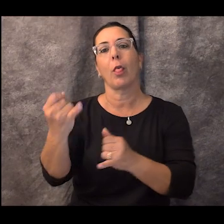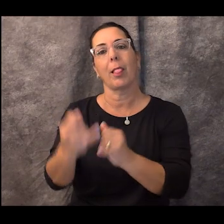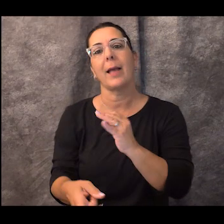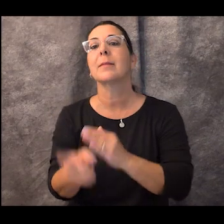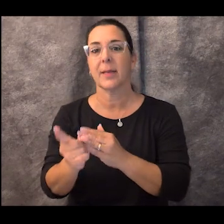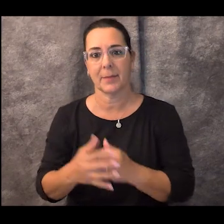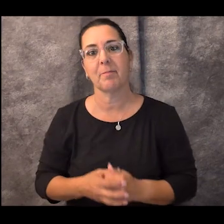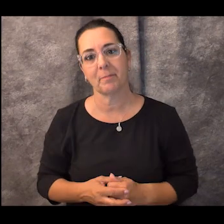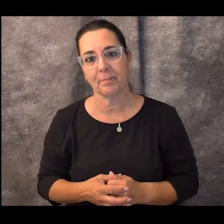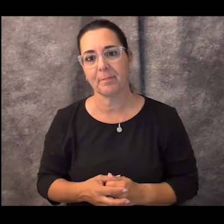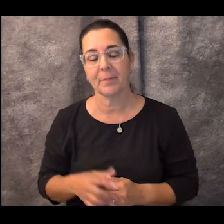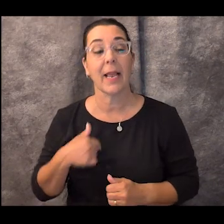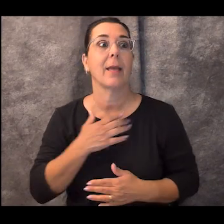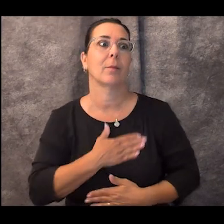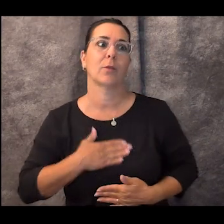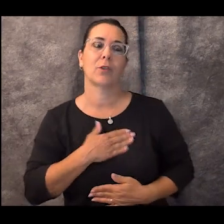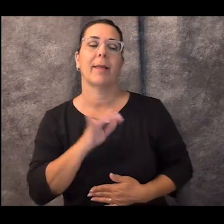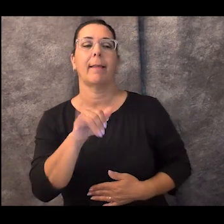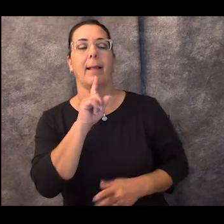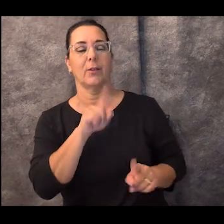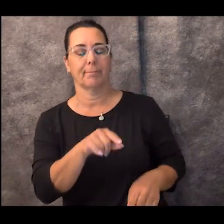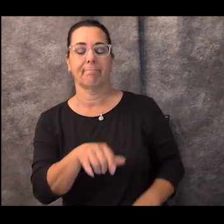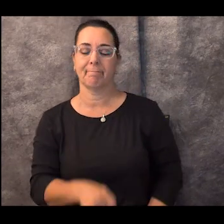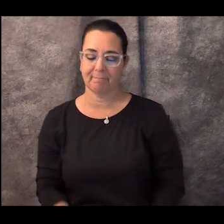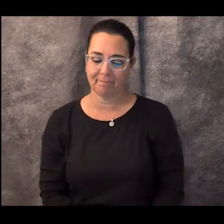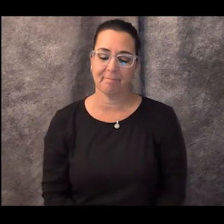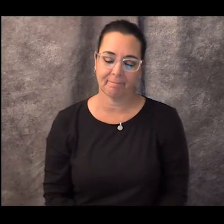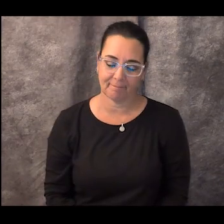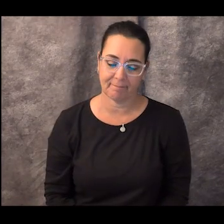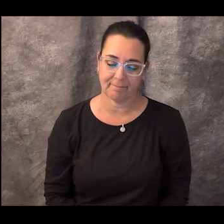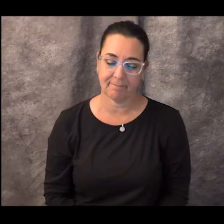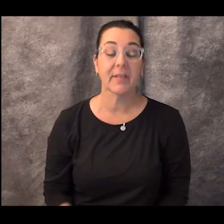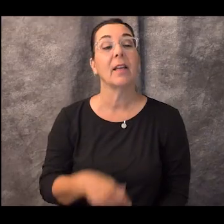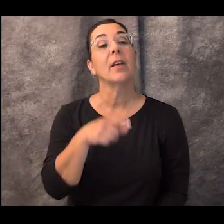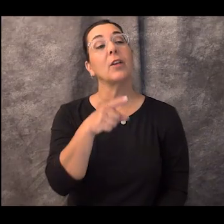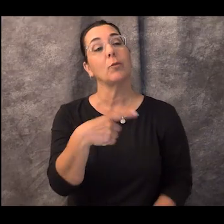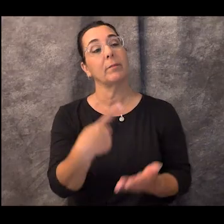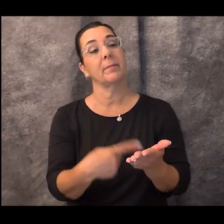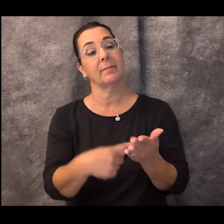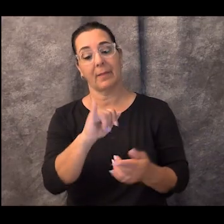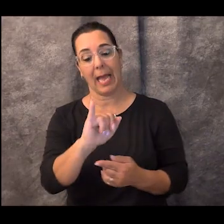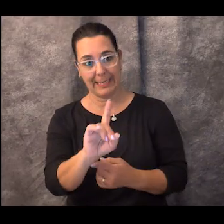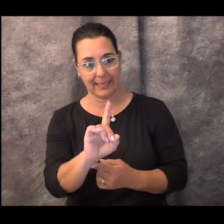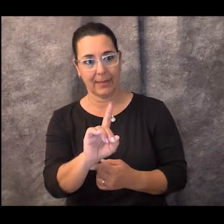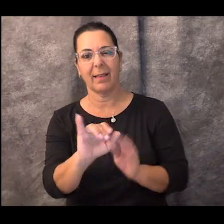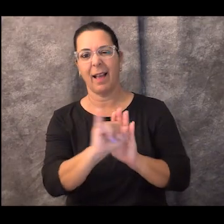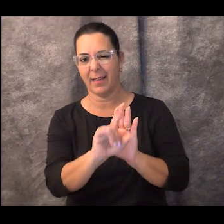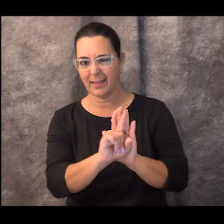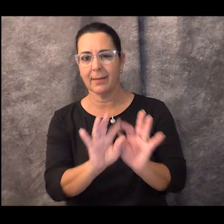And and diving into that, you mentioned ID the importance of having ID,